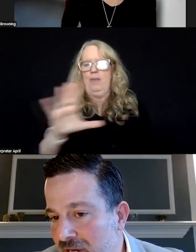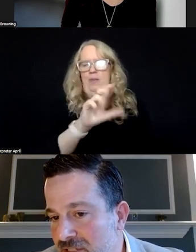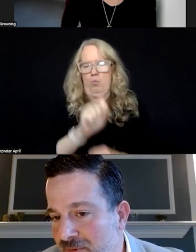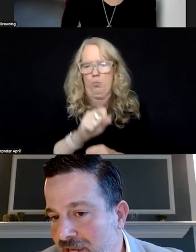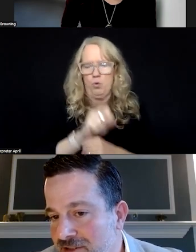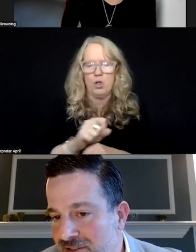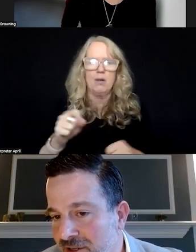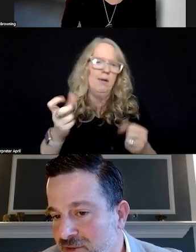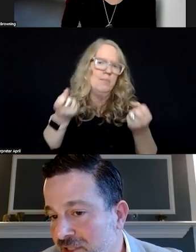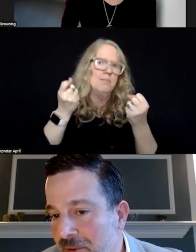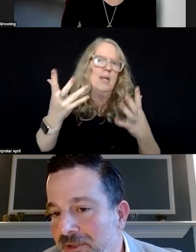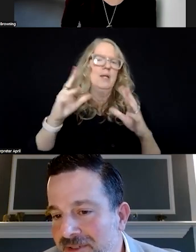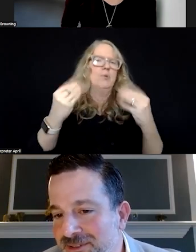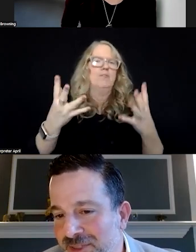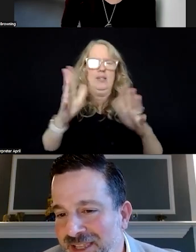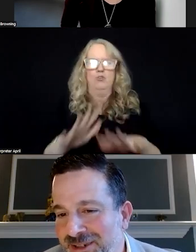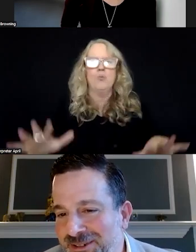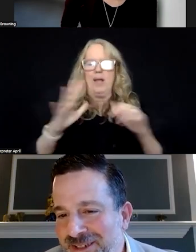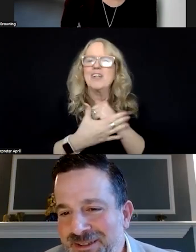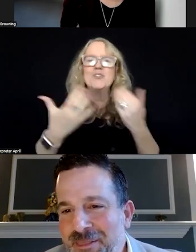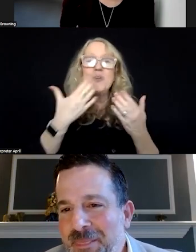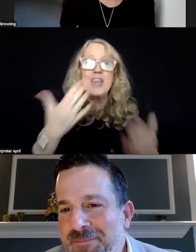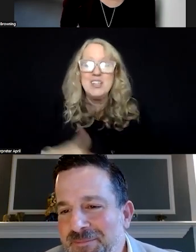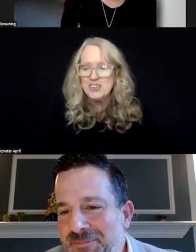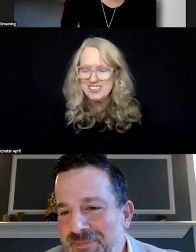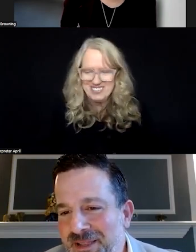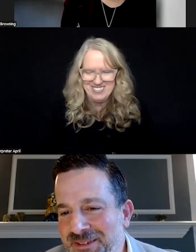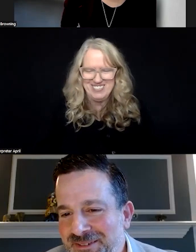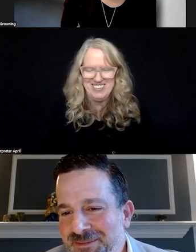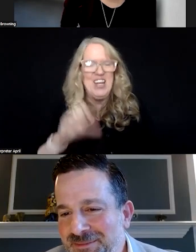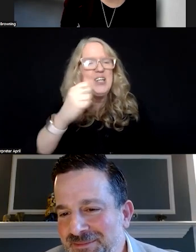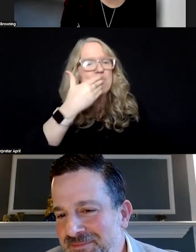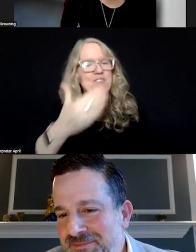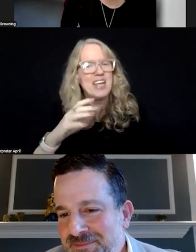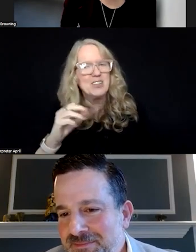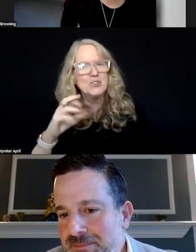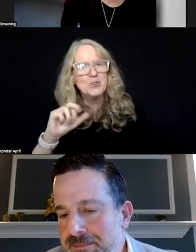CRISIS PROVIDERS DO. THANK YOU. >> THANK YOU. I SUSPECT YOU